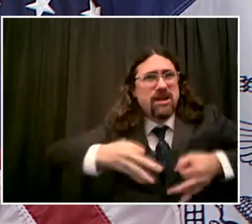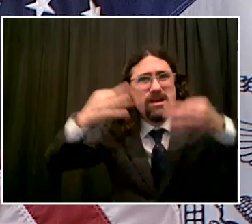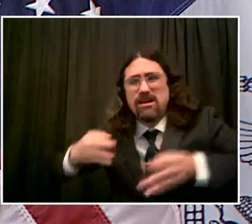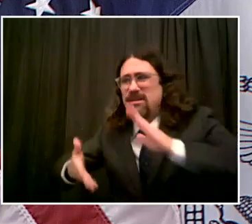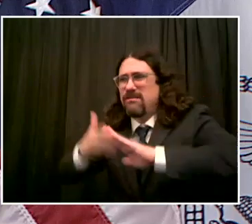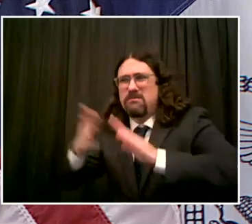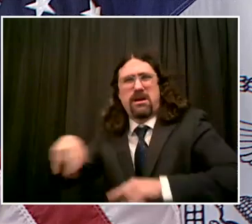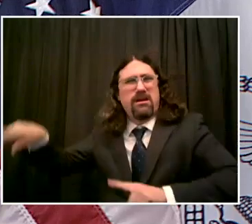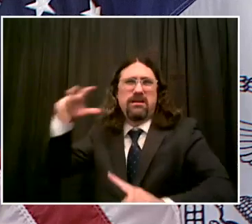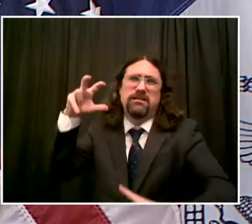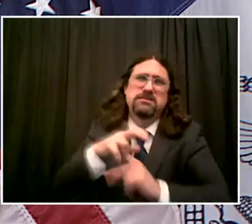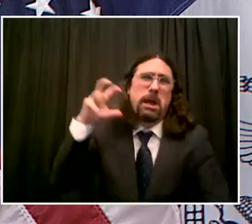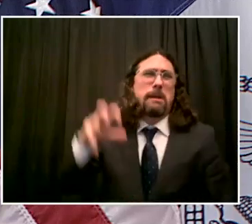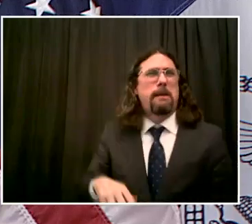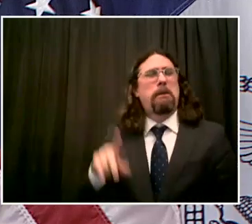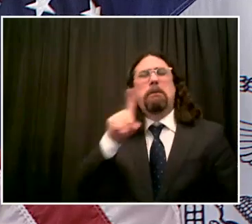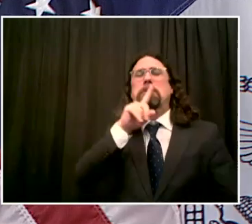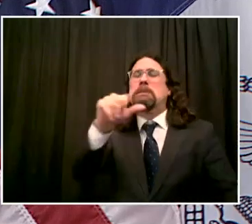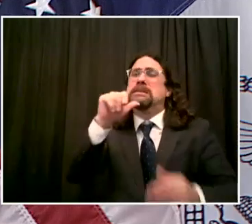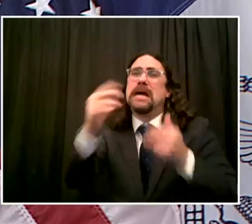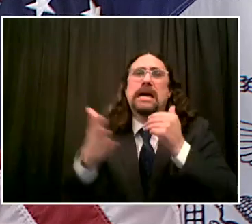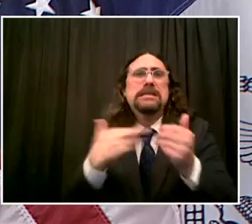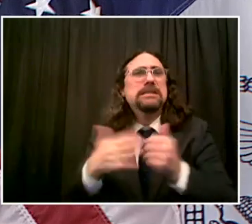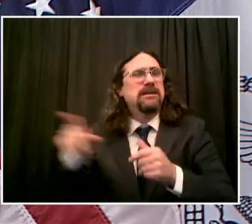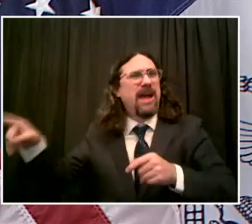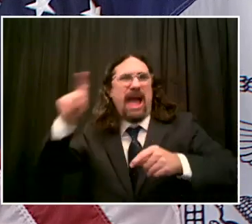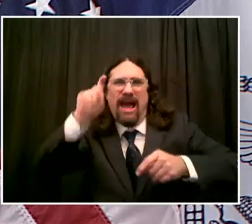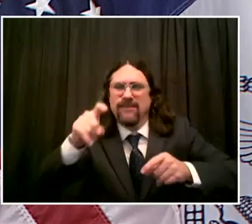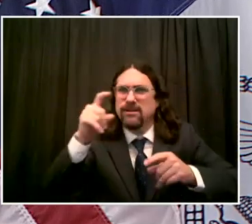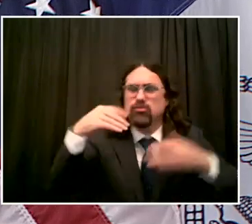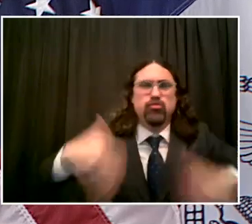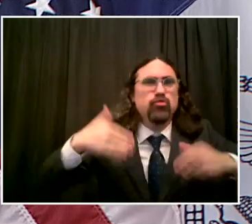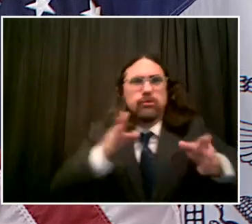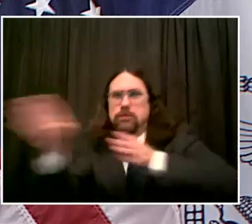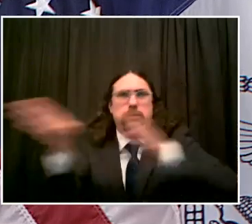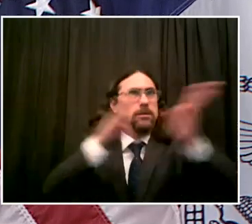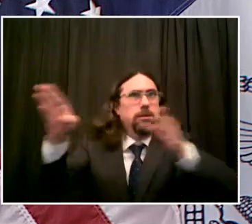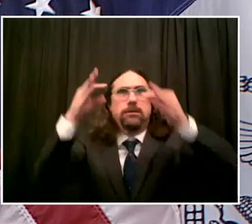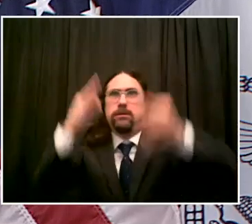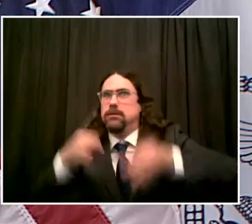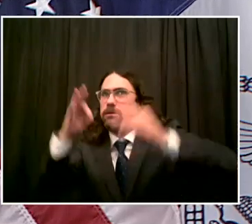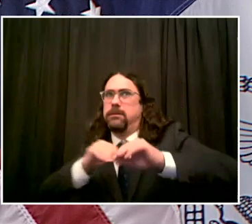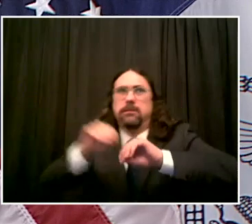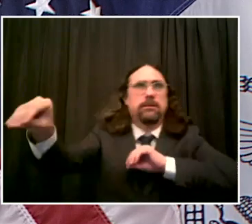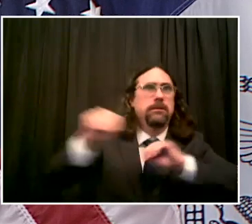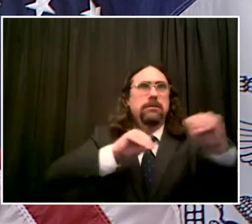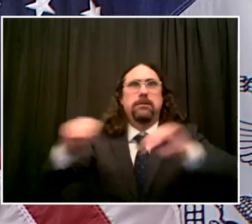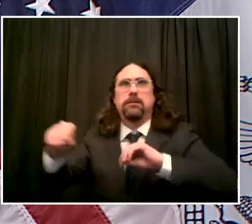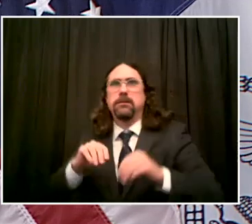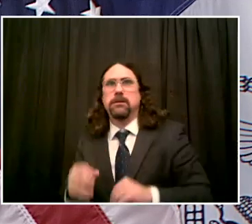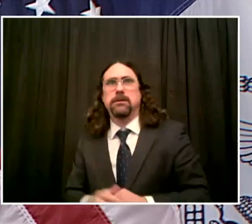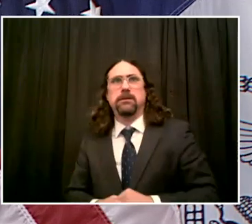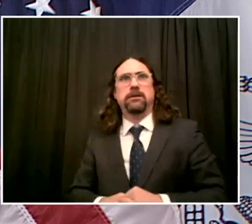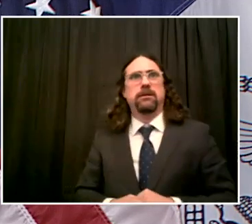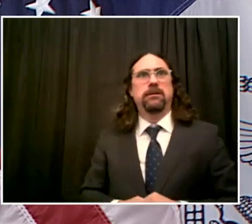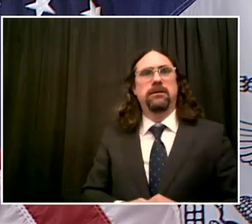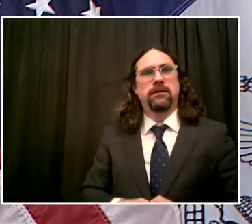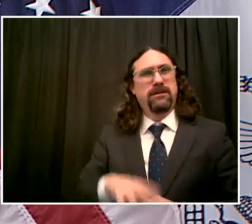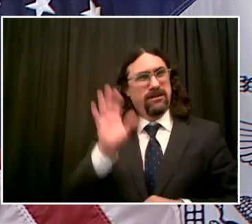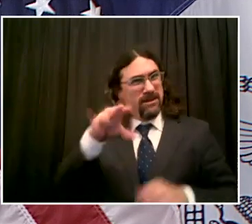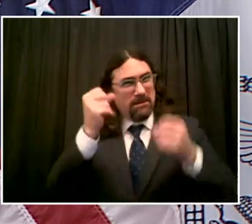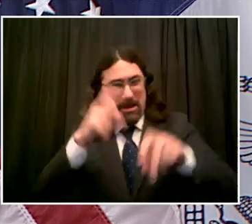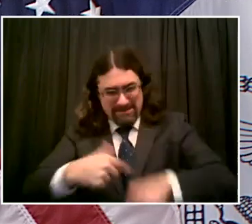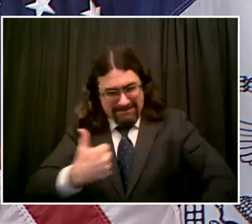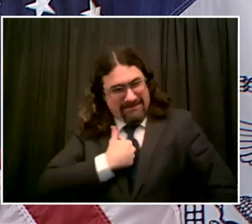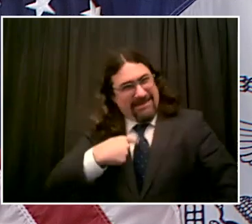I OFTEN ASK THIS GUY A BUNCH OF